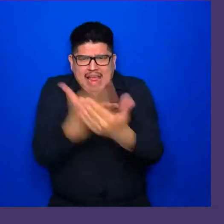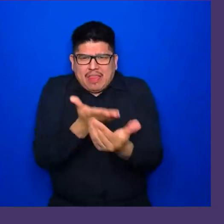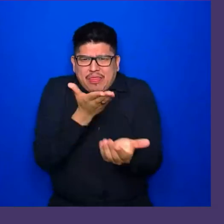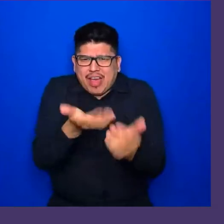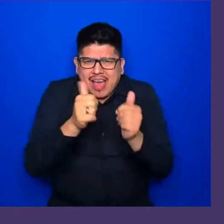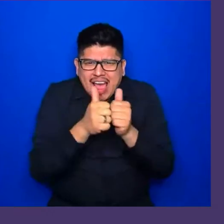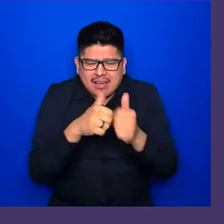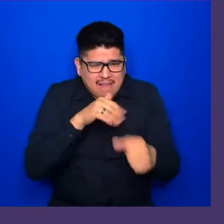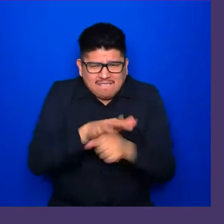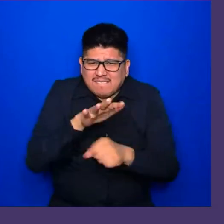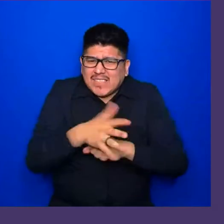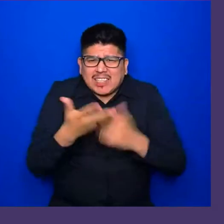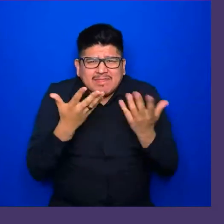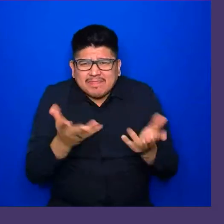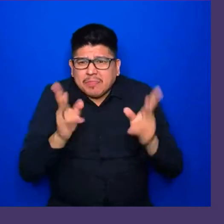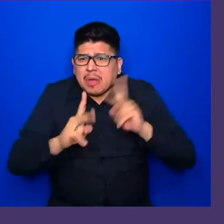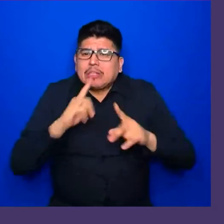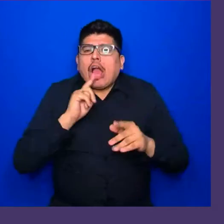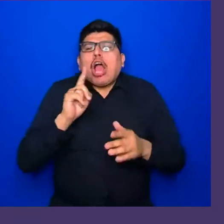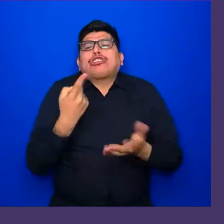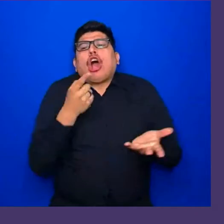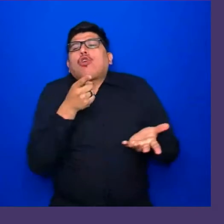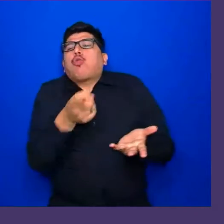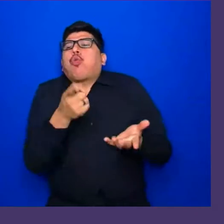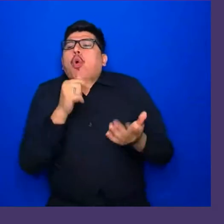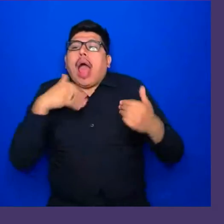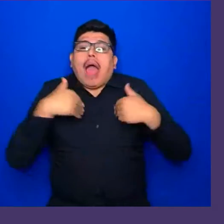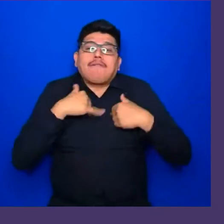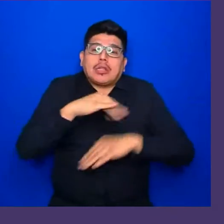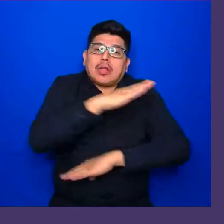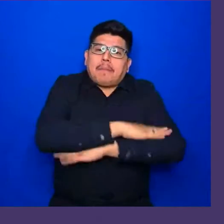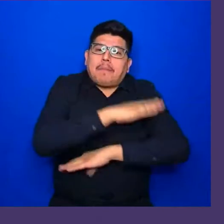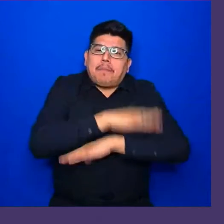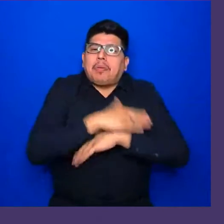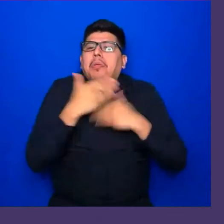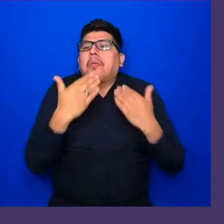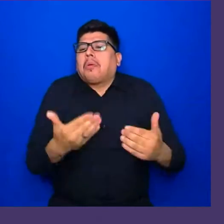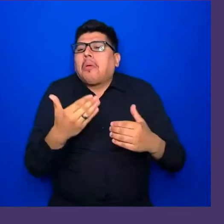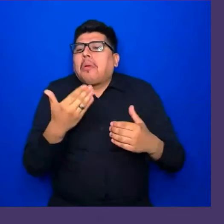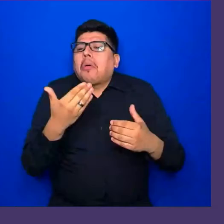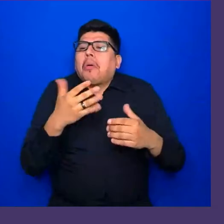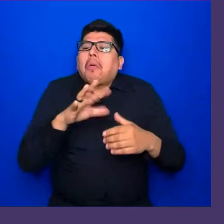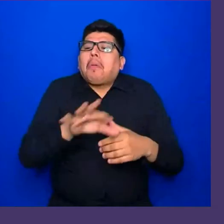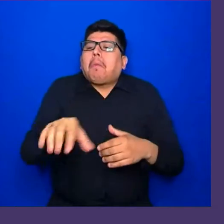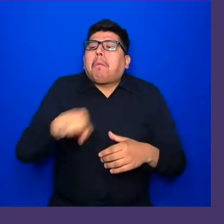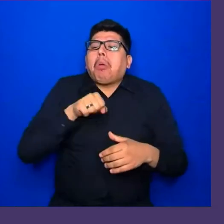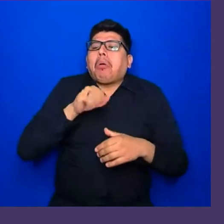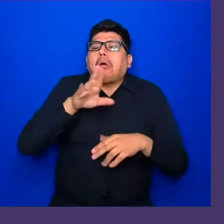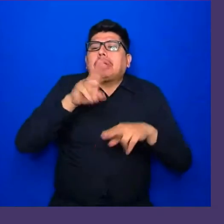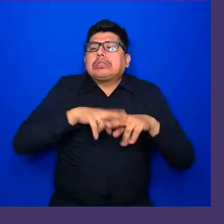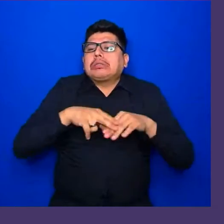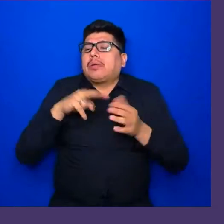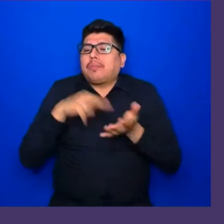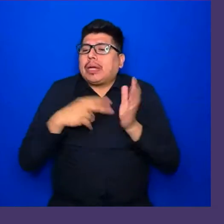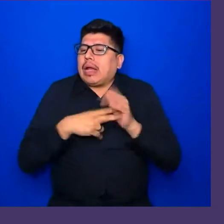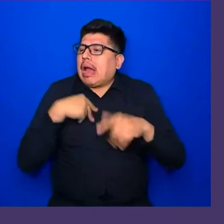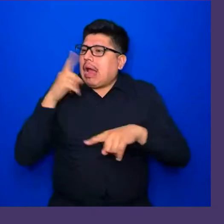have a seat at the table, pull up a seat at the table." To be honest, sometimes we cannot even access the table as the disability community. How do we work with our allies,